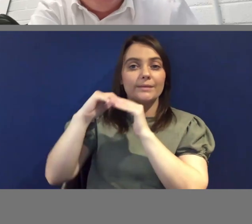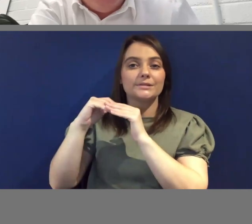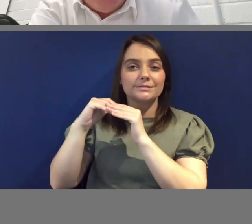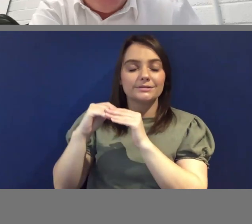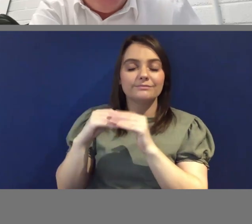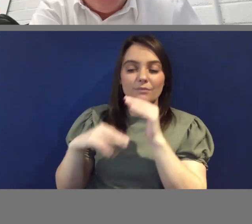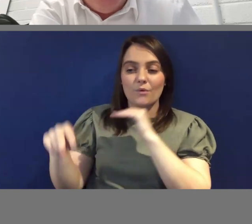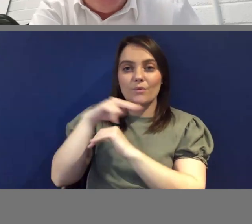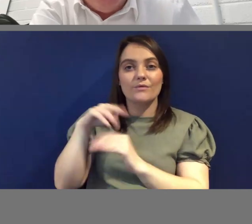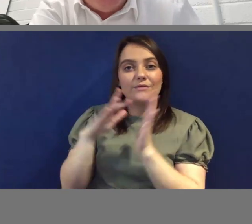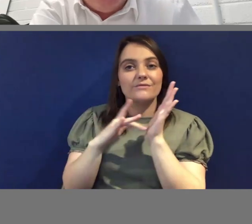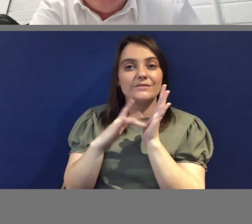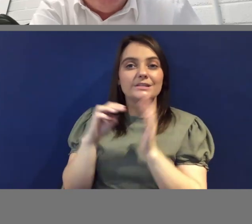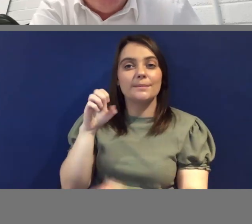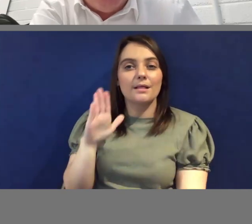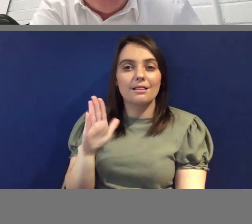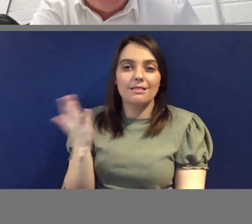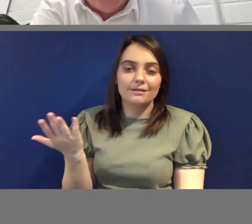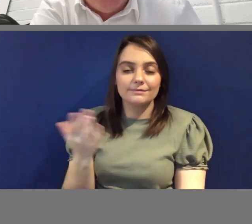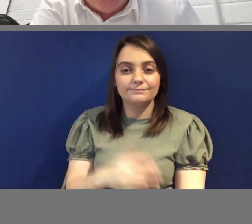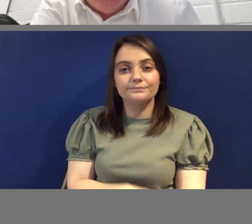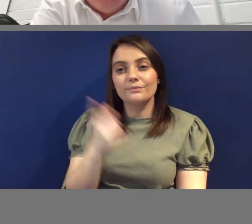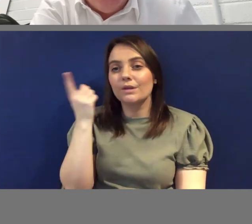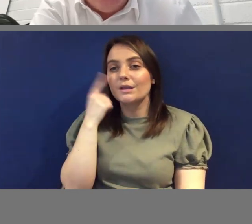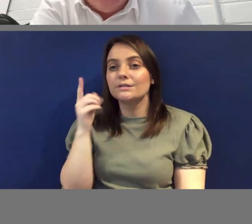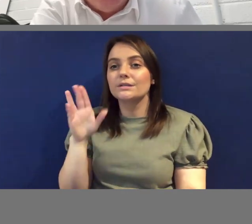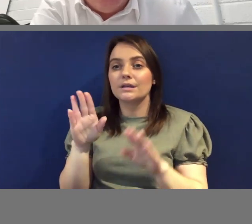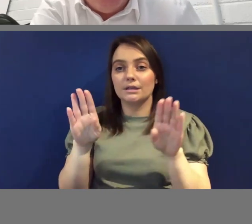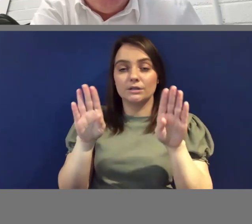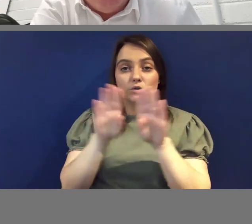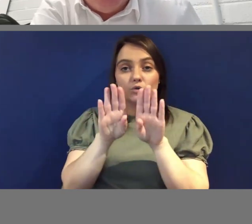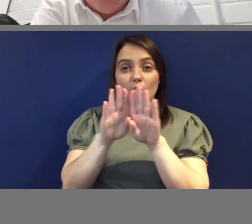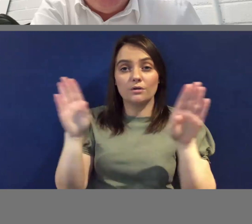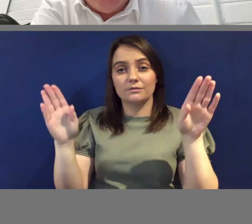mil and here another example of door clashes where you know doors are opening out of the toilet but